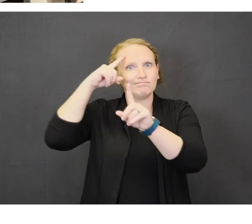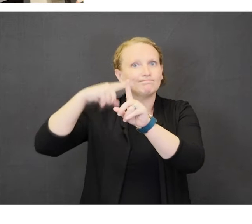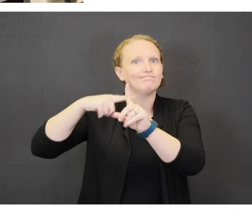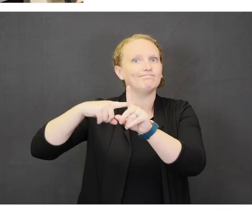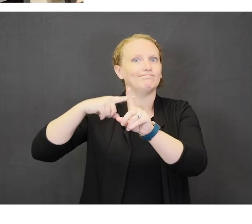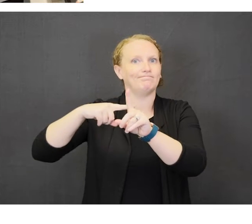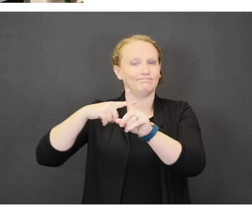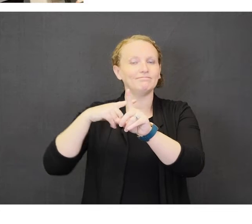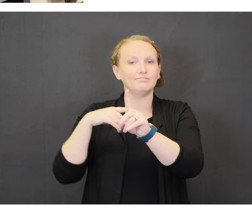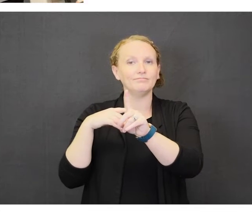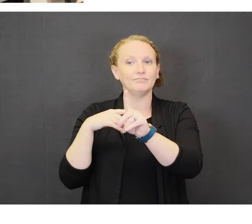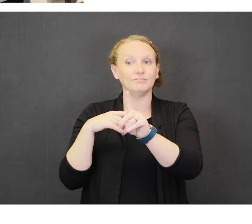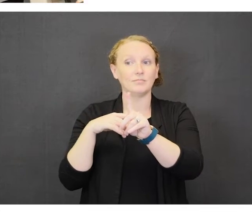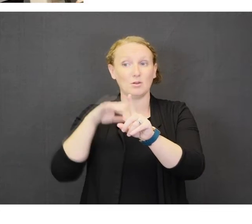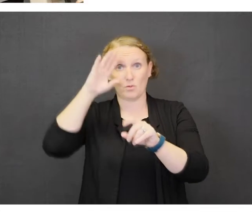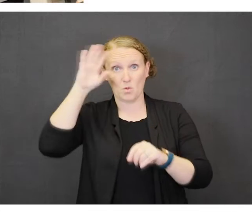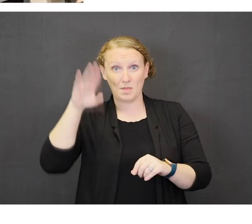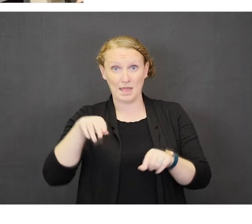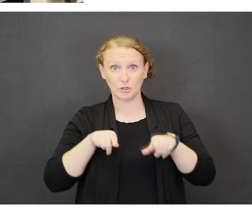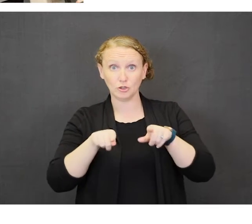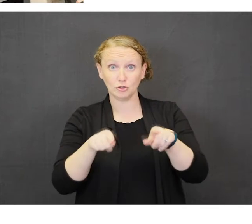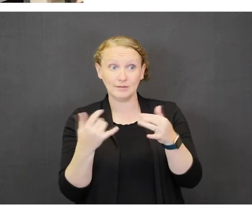these stressful times that you are not alone